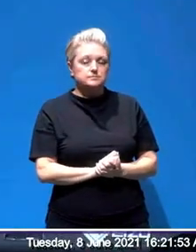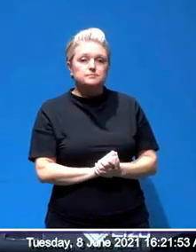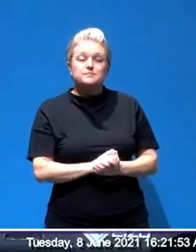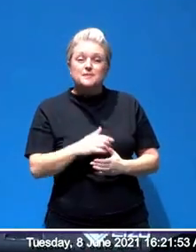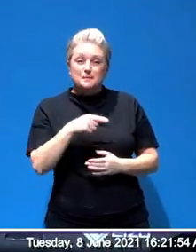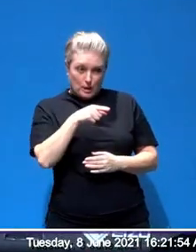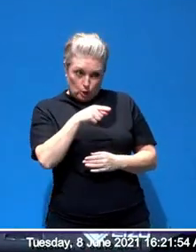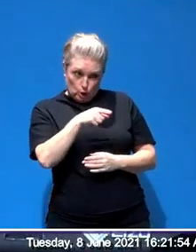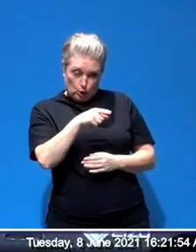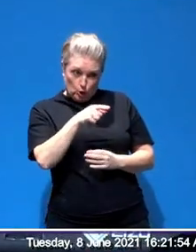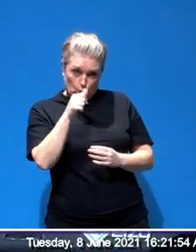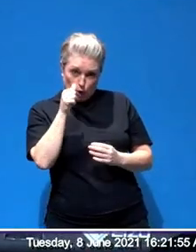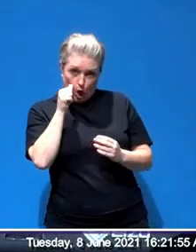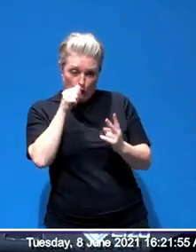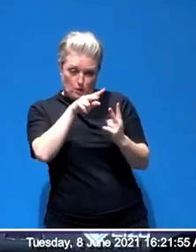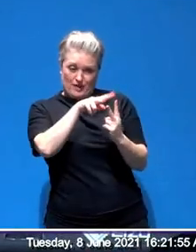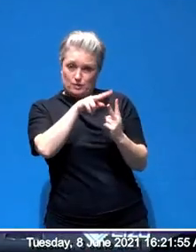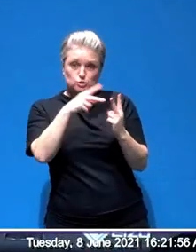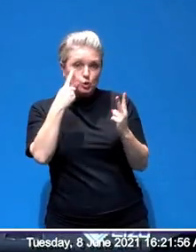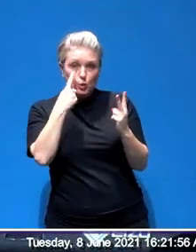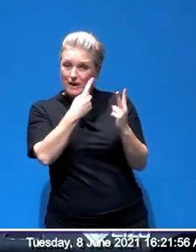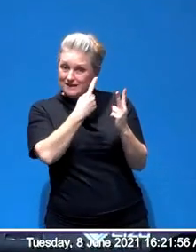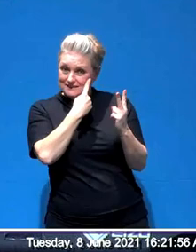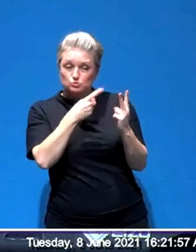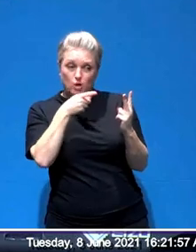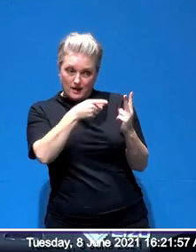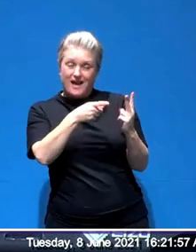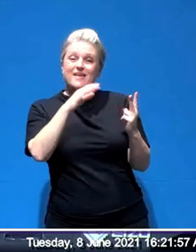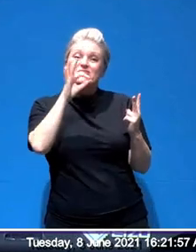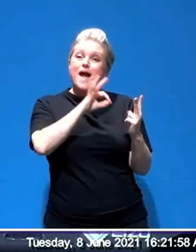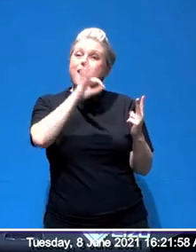Victoria and James, requested Ministerial assistance in relation to